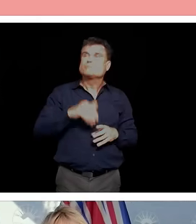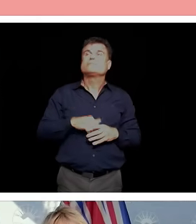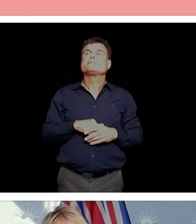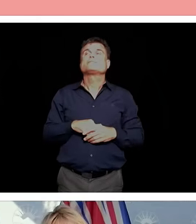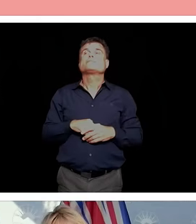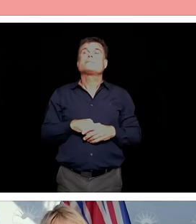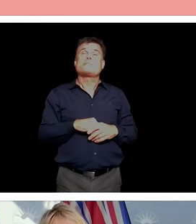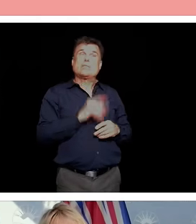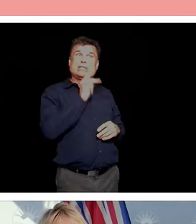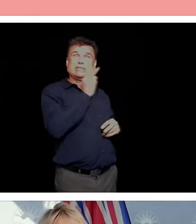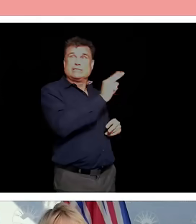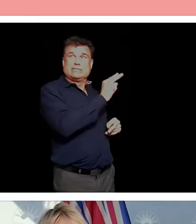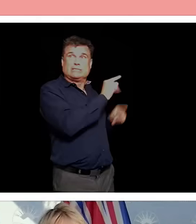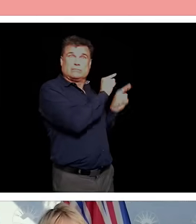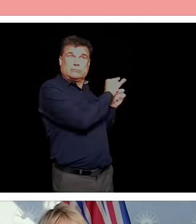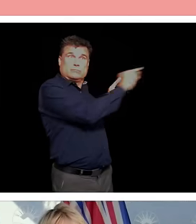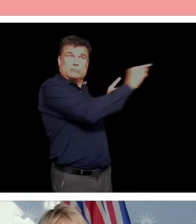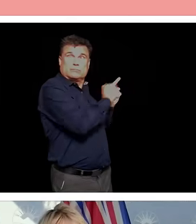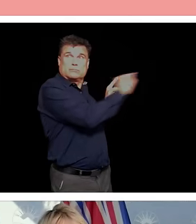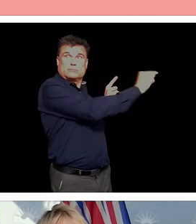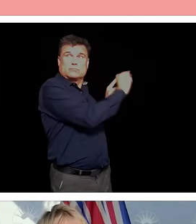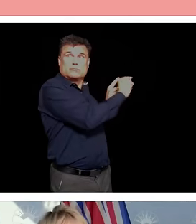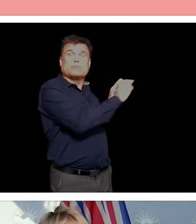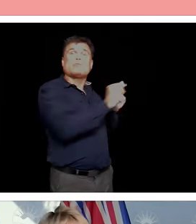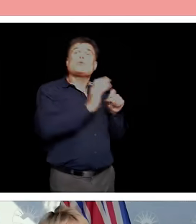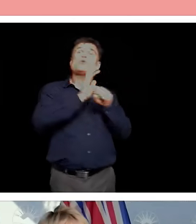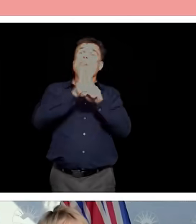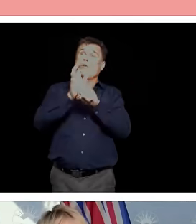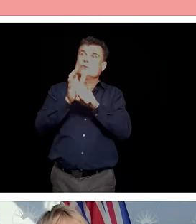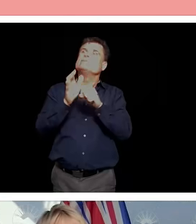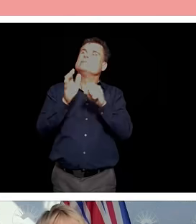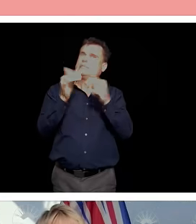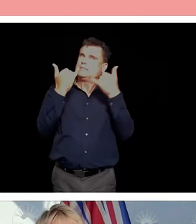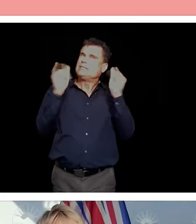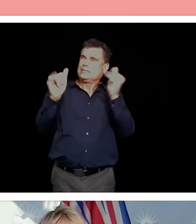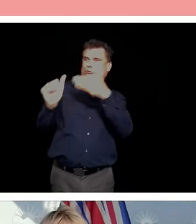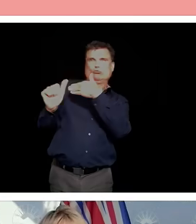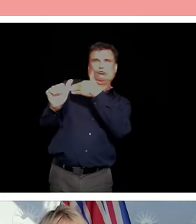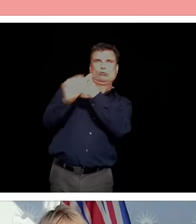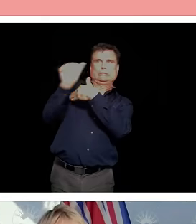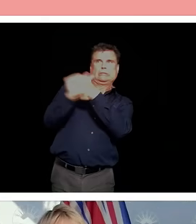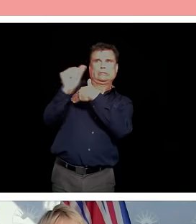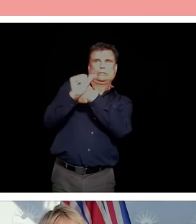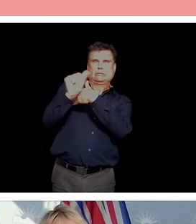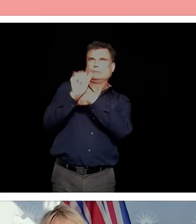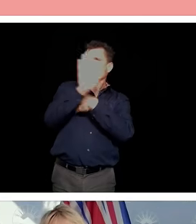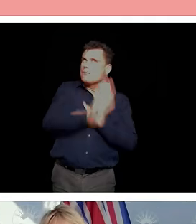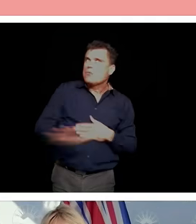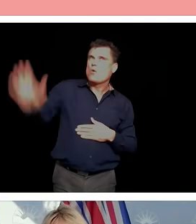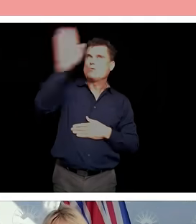exposure events are happening in the settings where people are being exposed and becoming infected with COVID-19 we have created